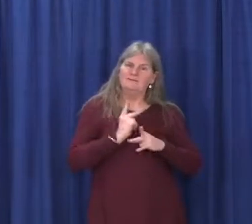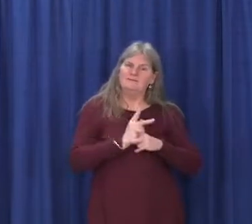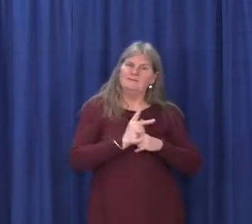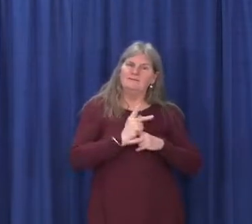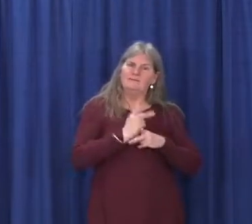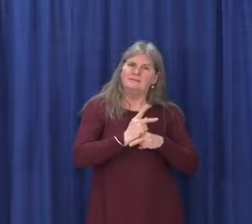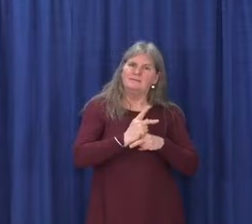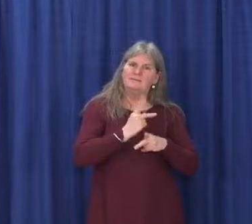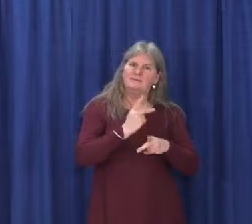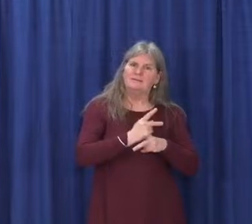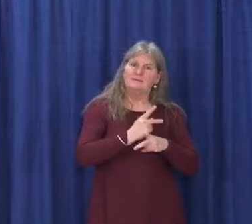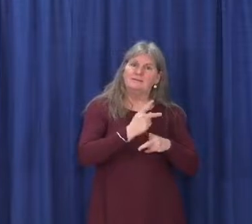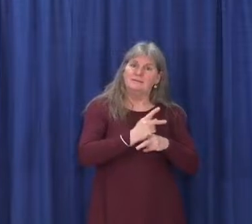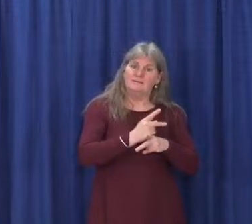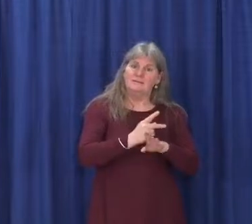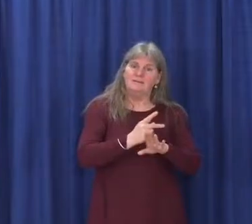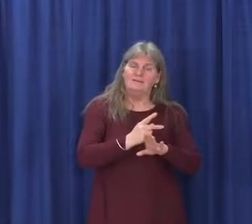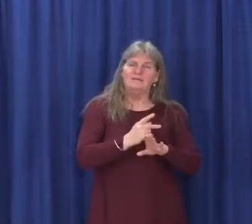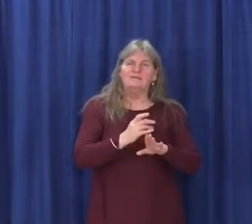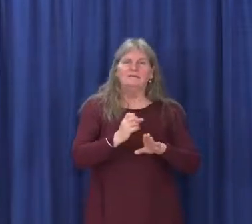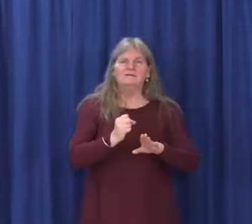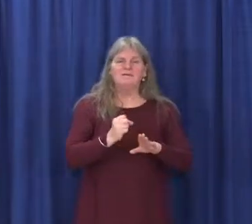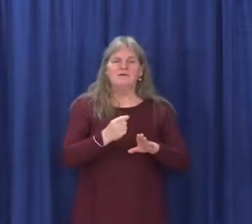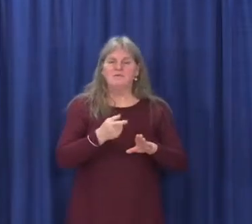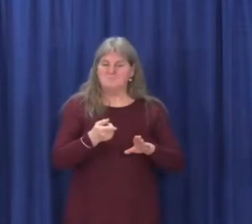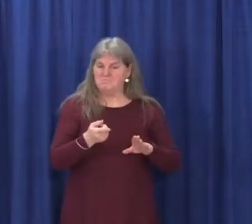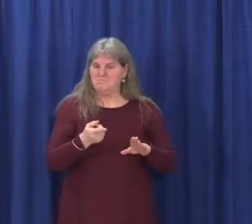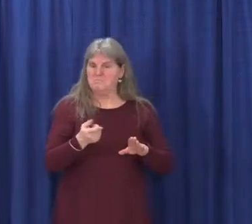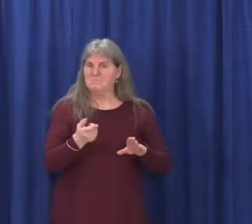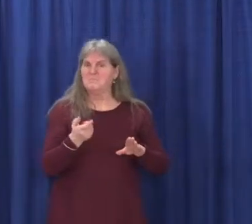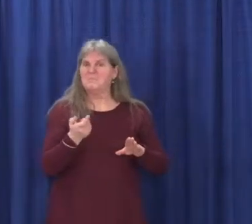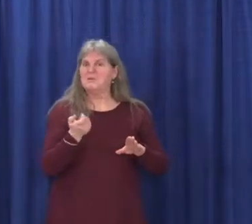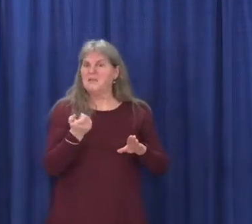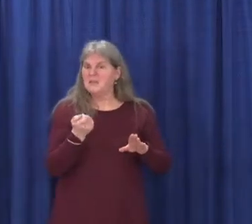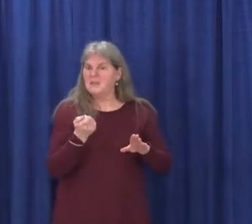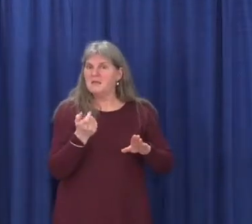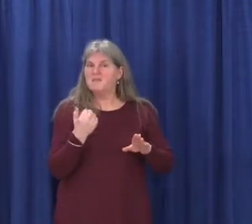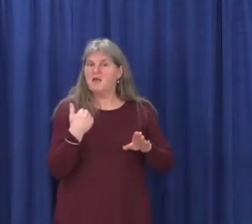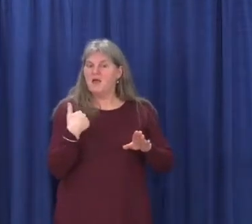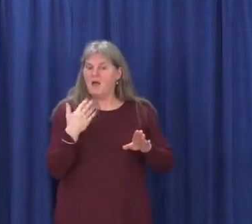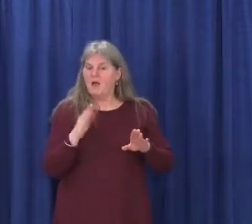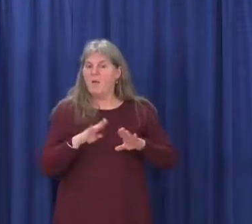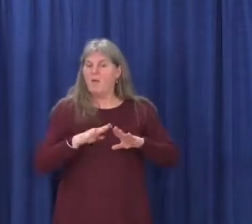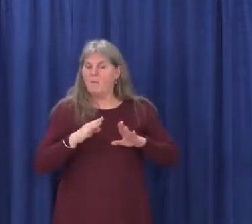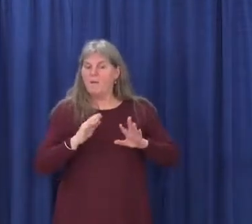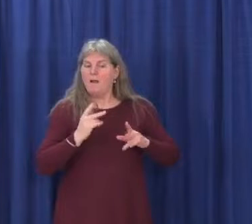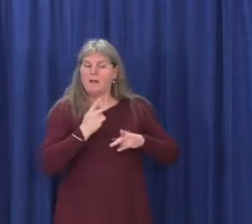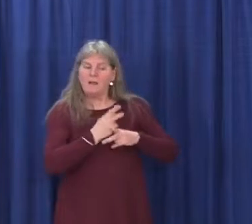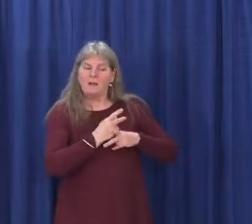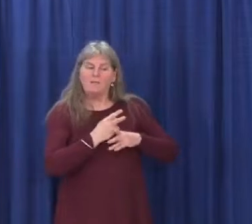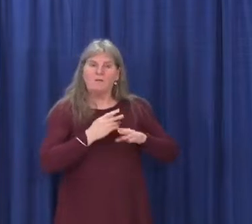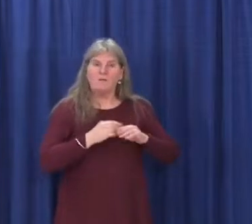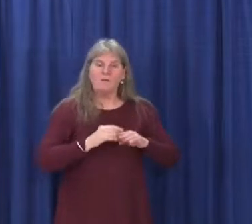And so I'm just happy to see us take that calculated approach to it versus opening up. I think we're going to get